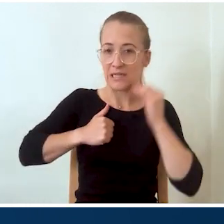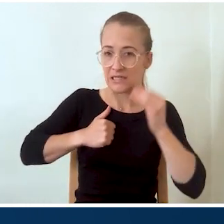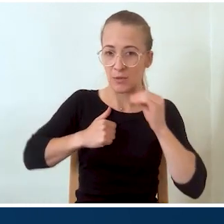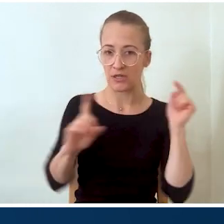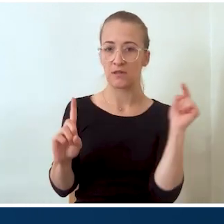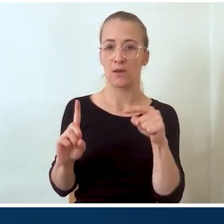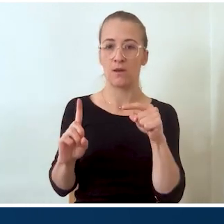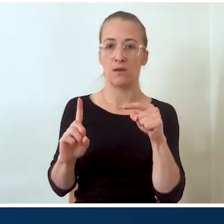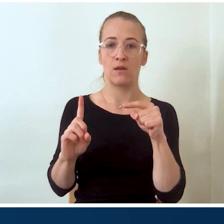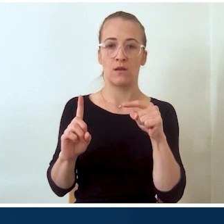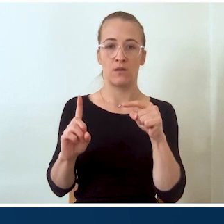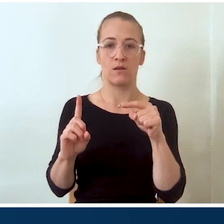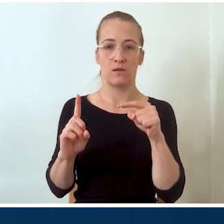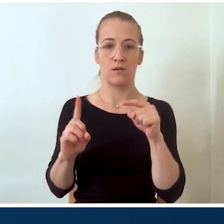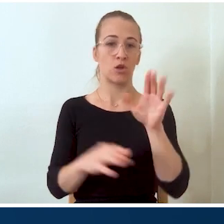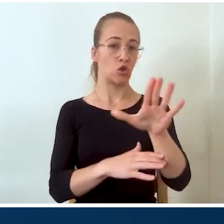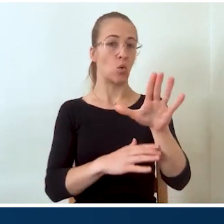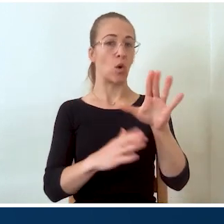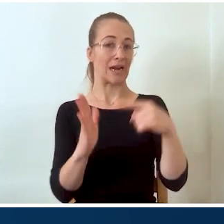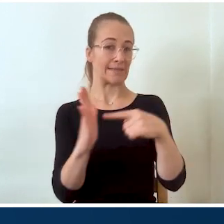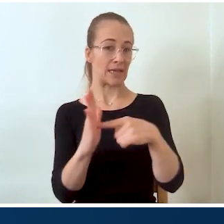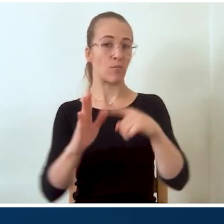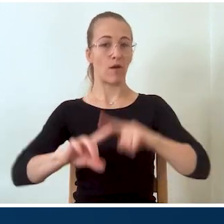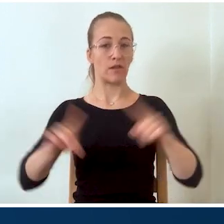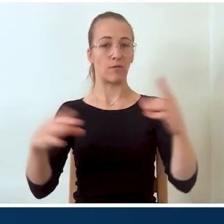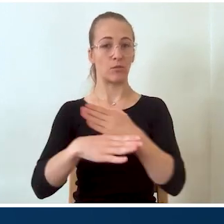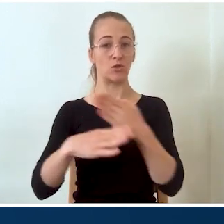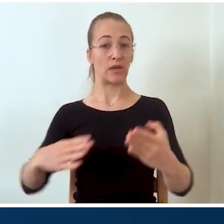your example of the difference between compliance